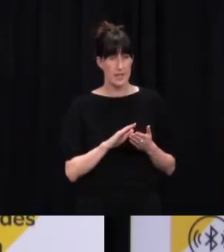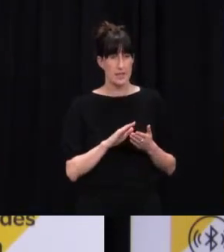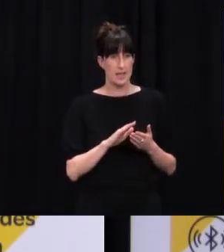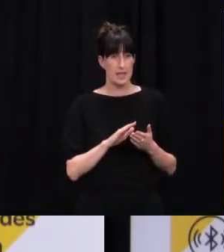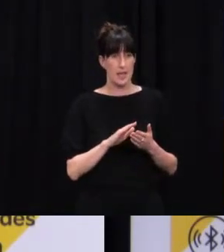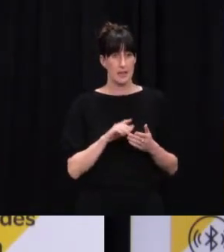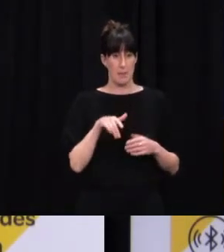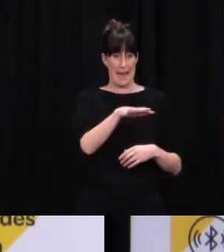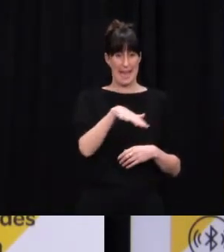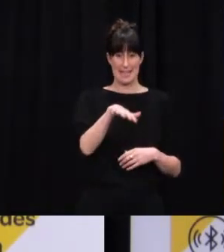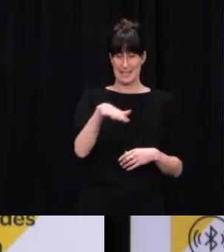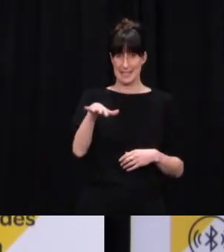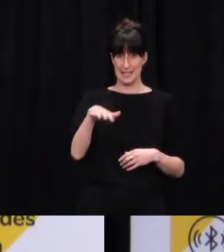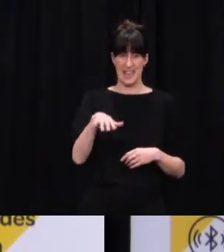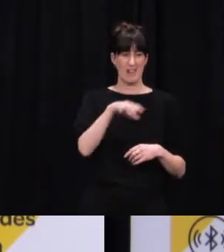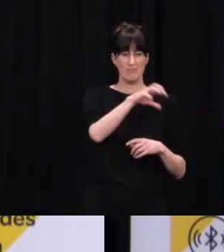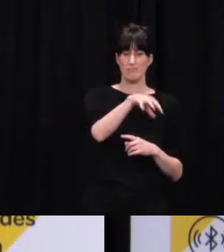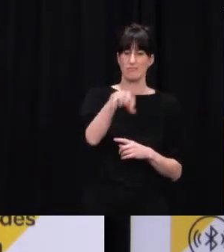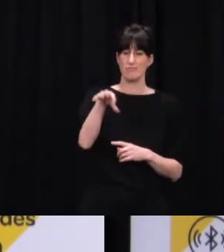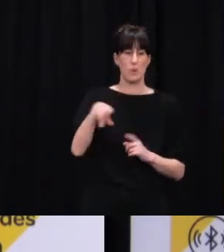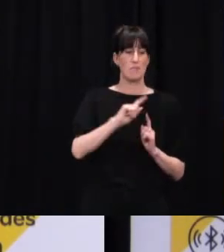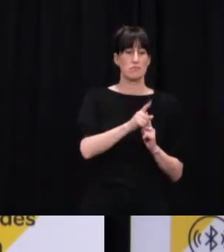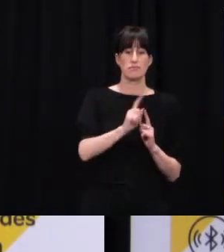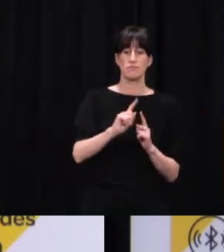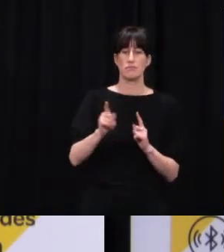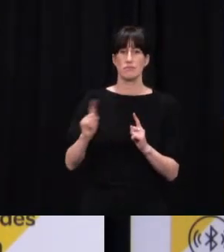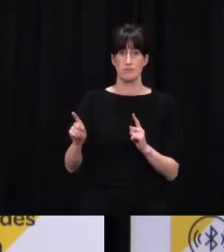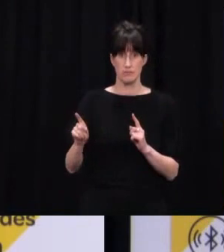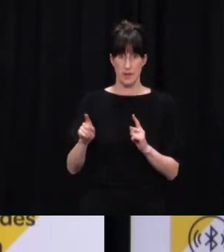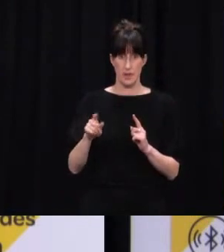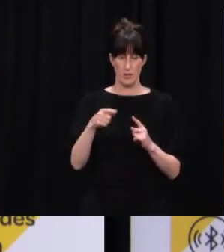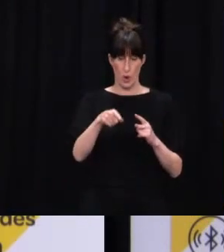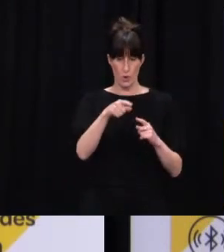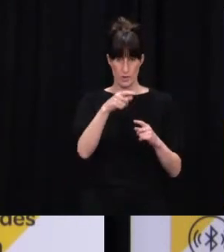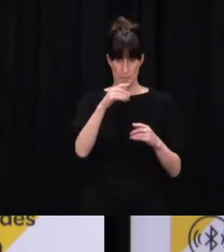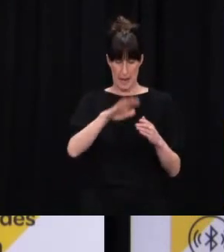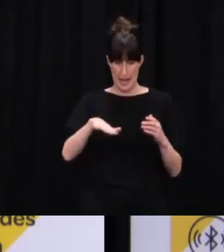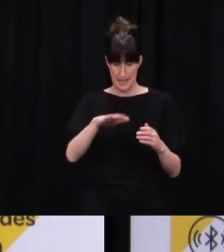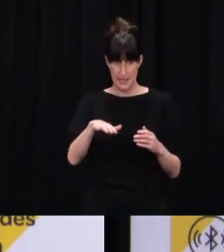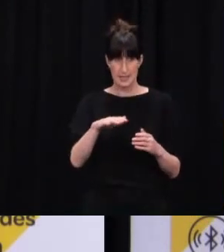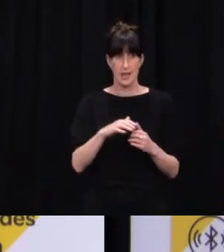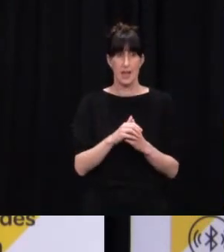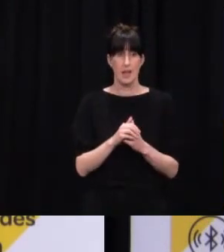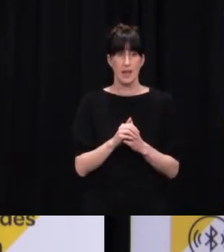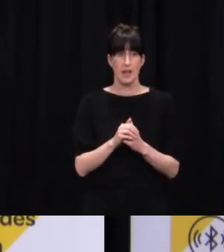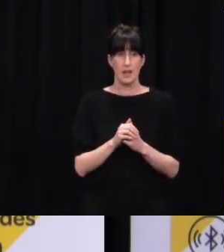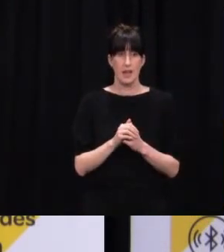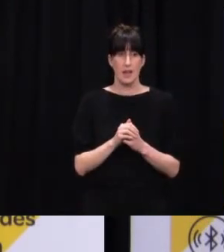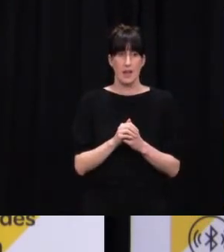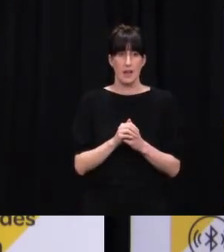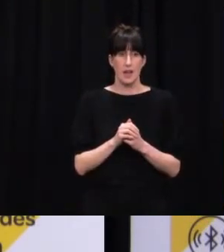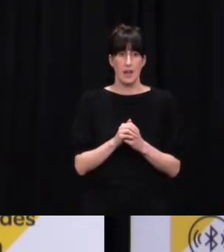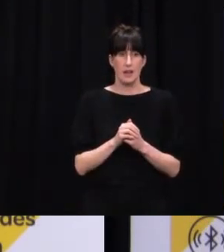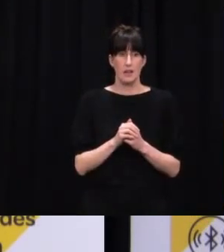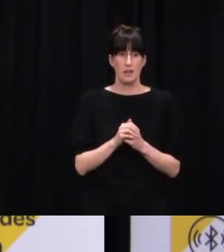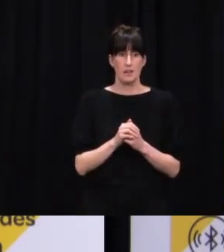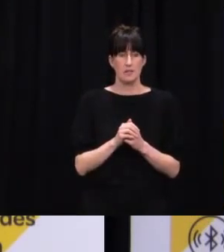well over 1,000 who will have been contacted. >>